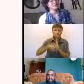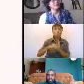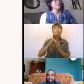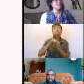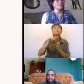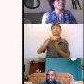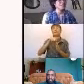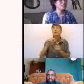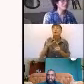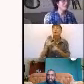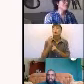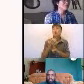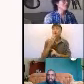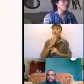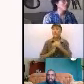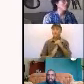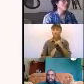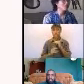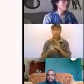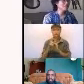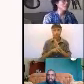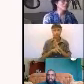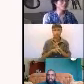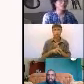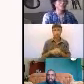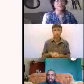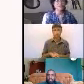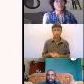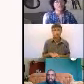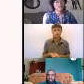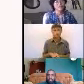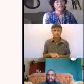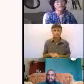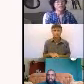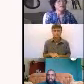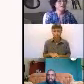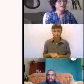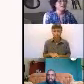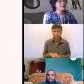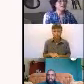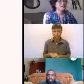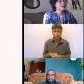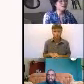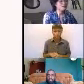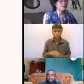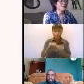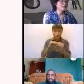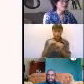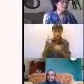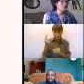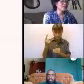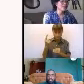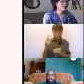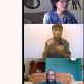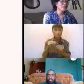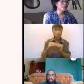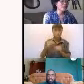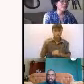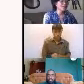lifelong commitment to learning and critical self-reflection to desire to fix power imbalances